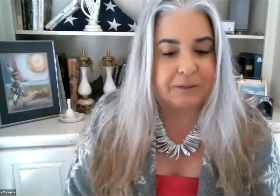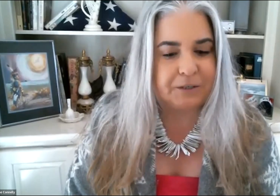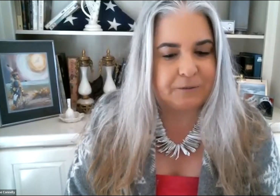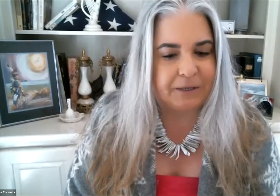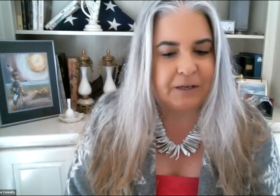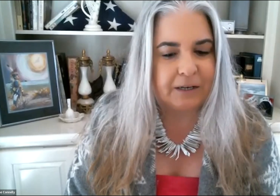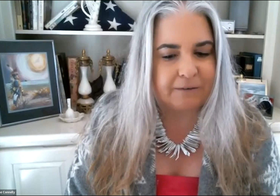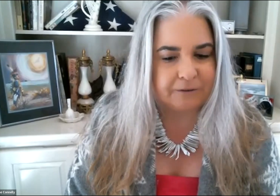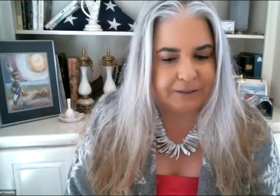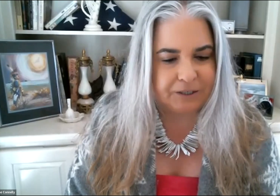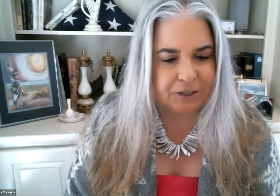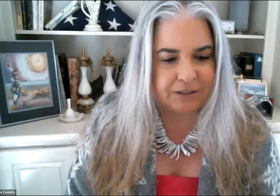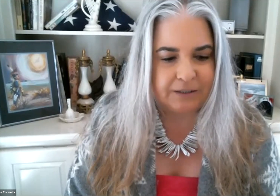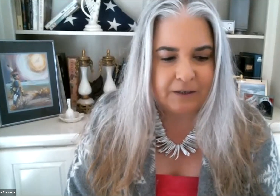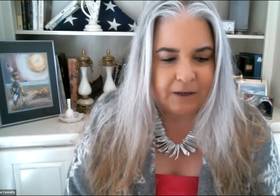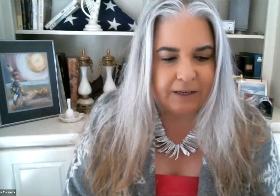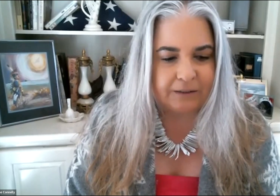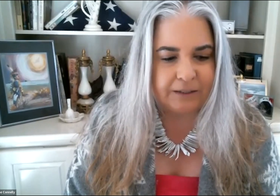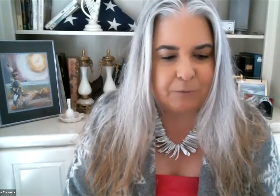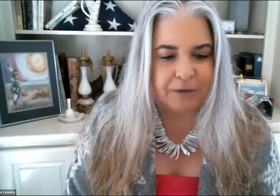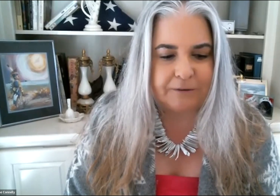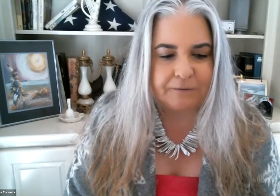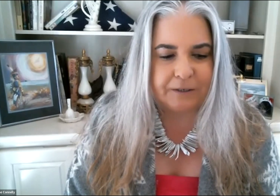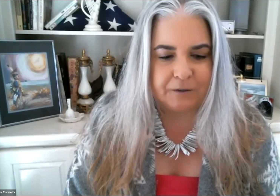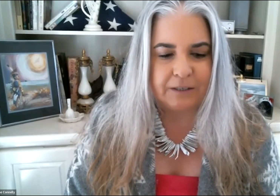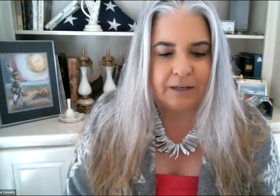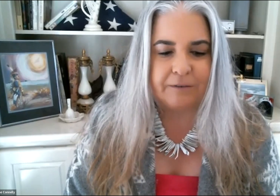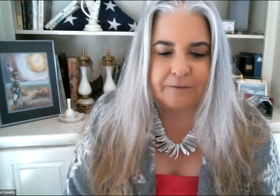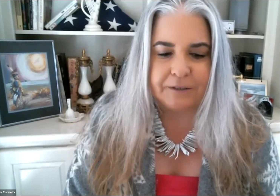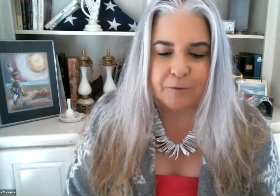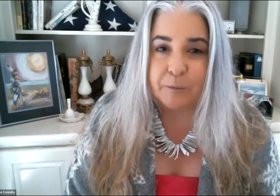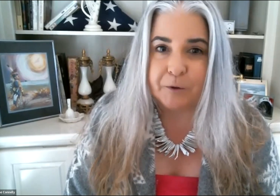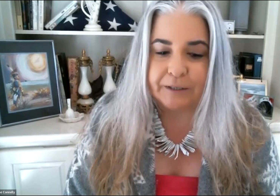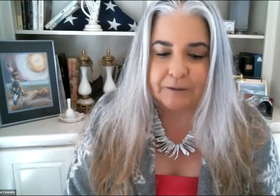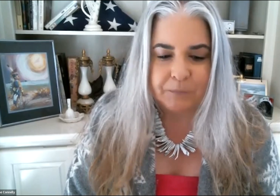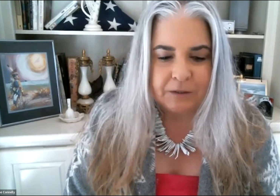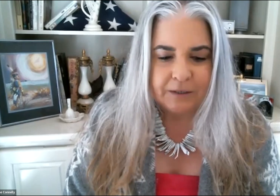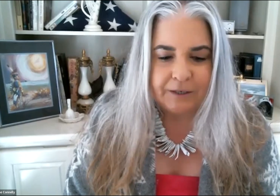Excuse me, Kovler Foundation Lead, Private Funder of the FDR